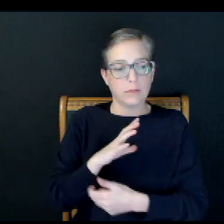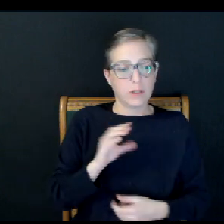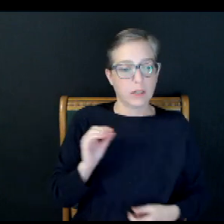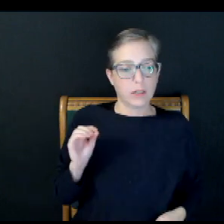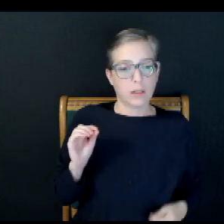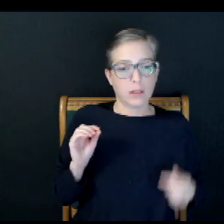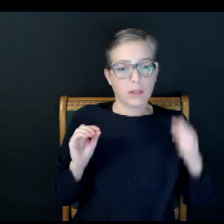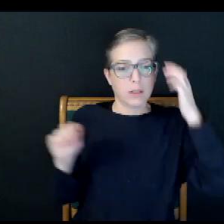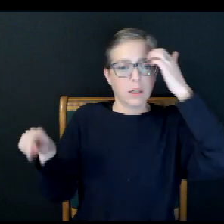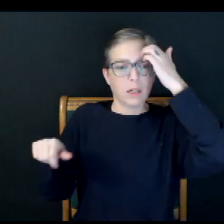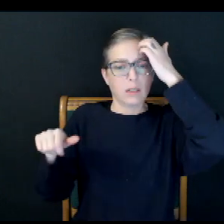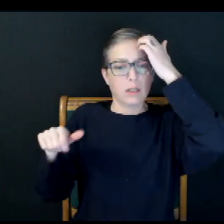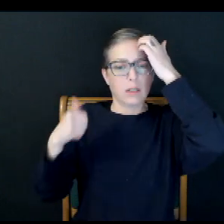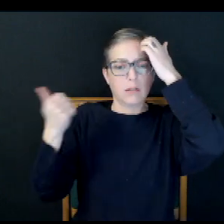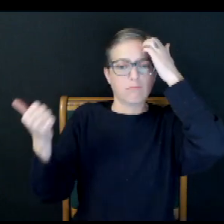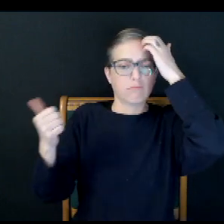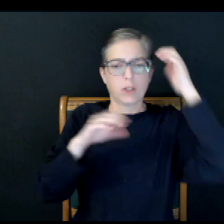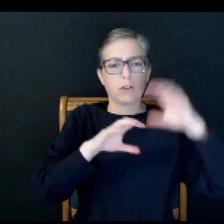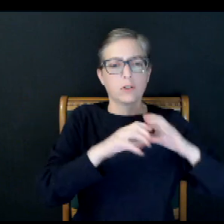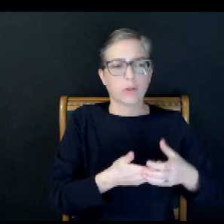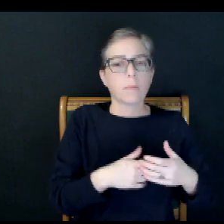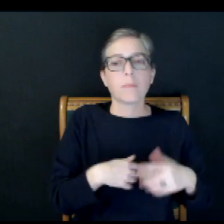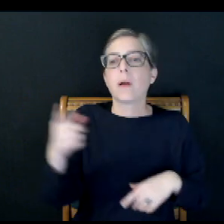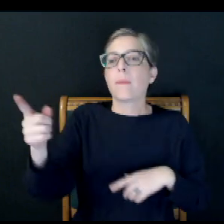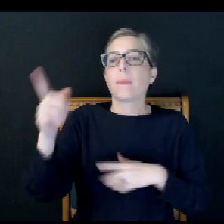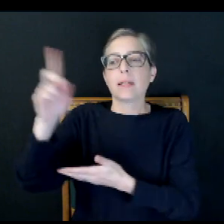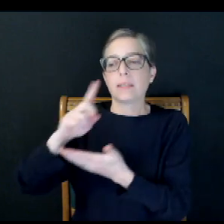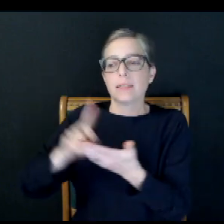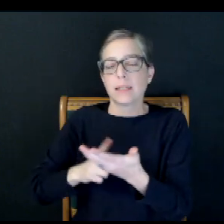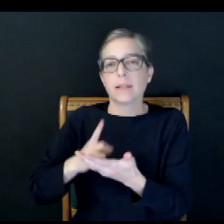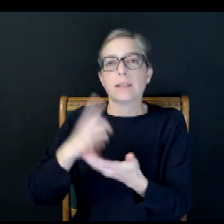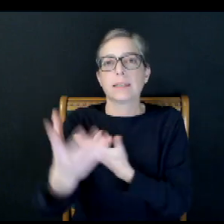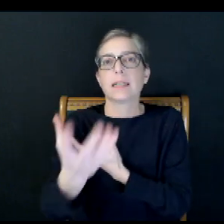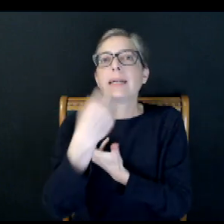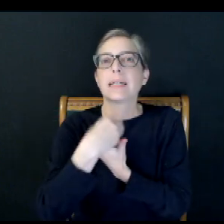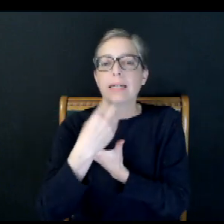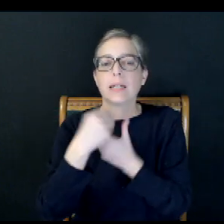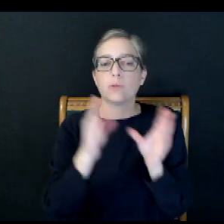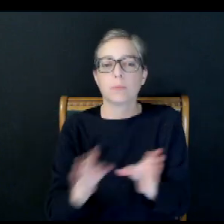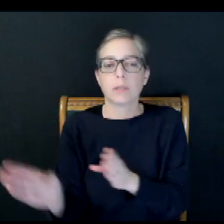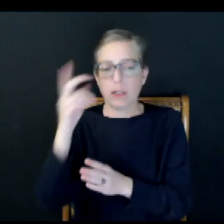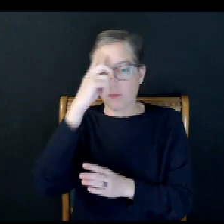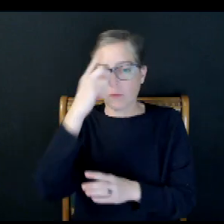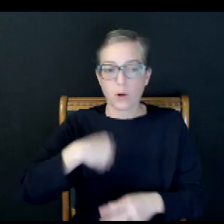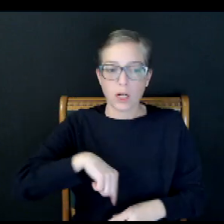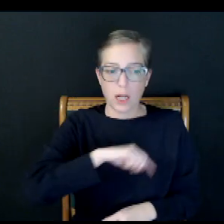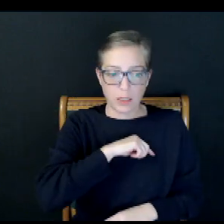They designed this engagement plan for us. We did a survey,